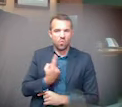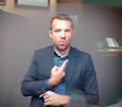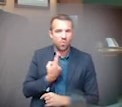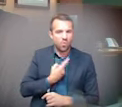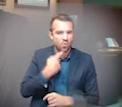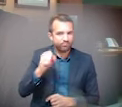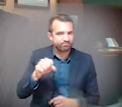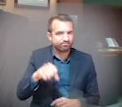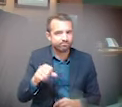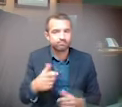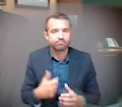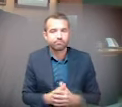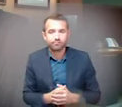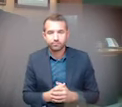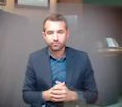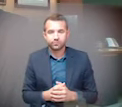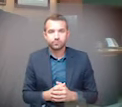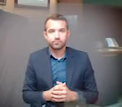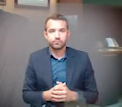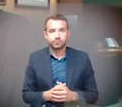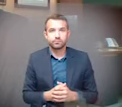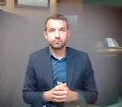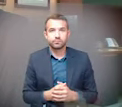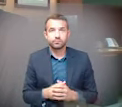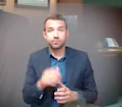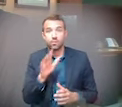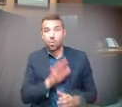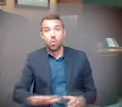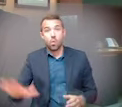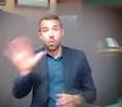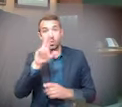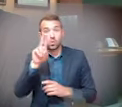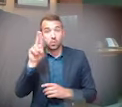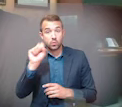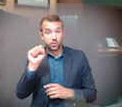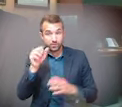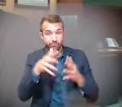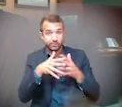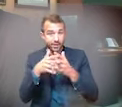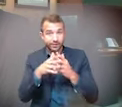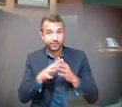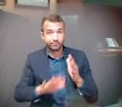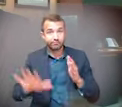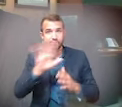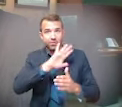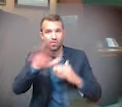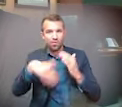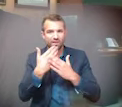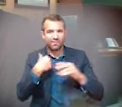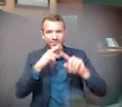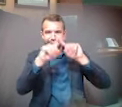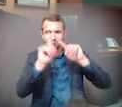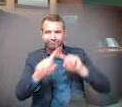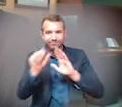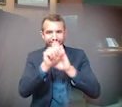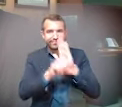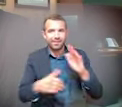And so, all across the United States, different states, we have the Youth Leadership Forum.